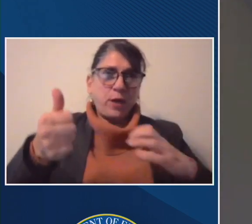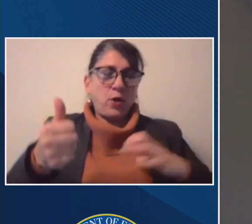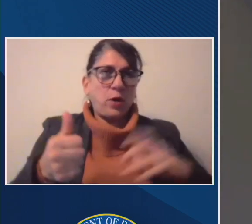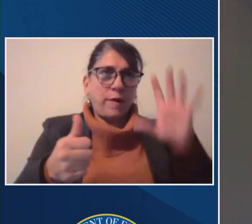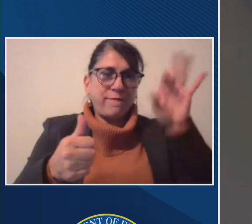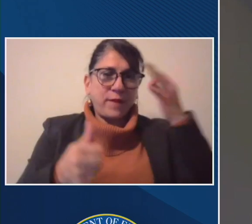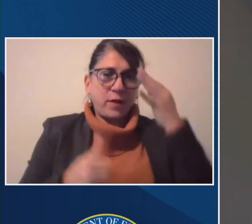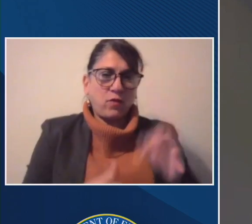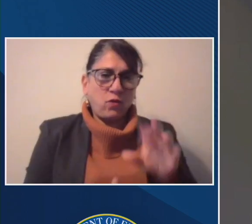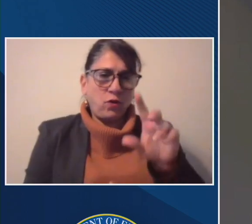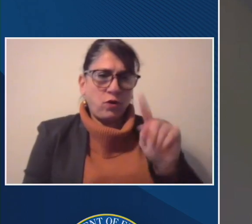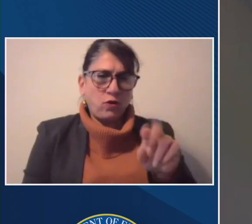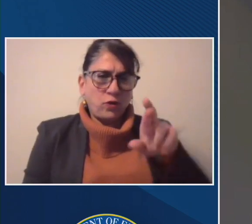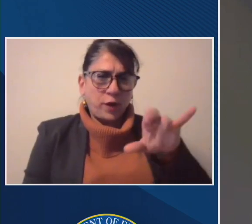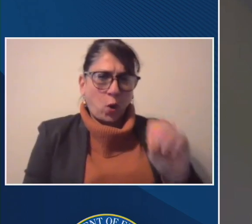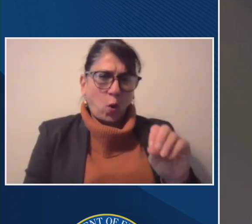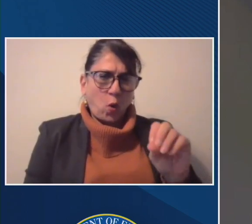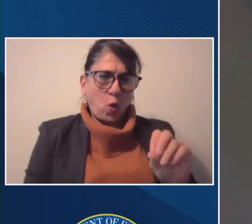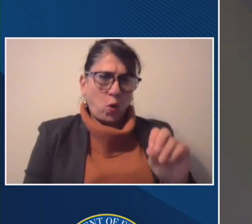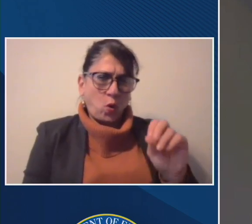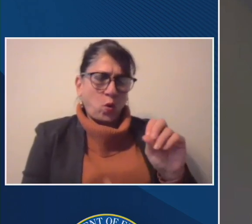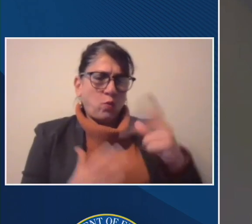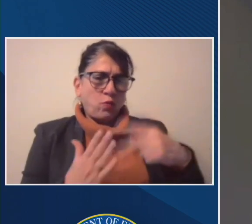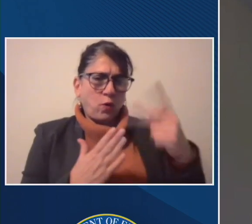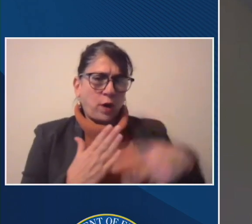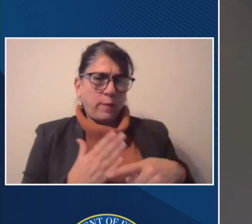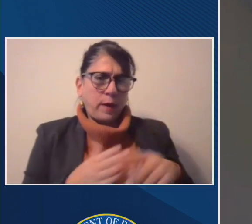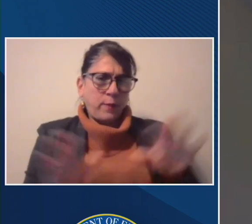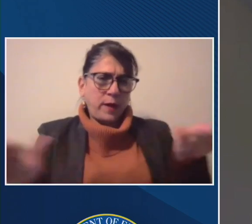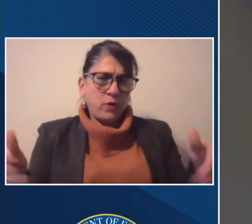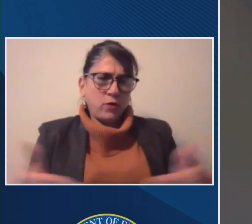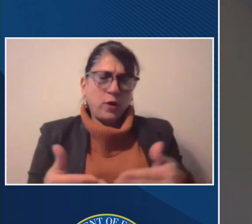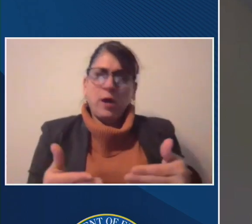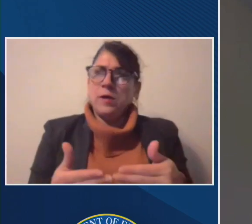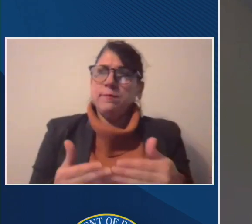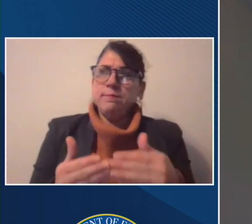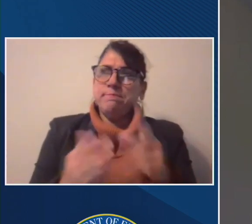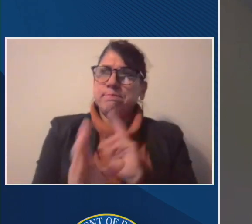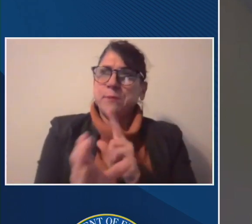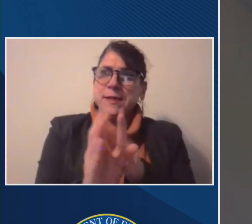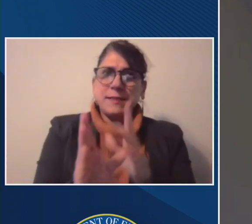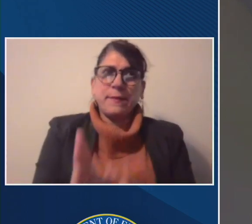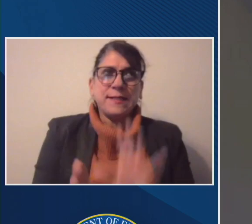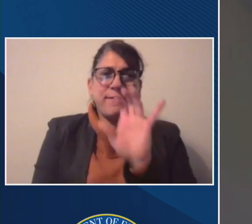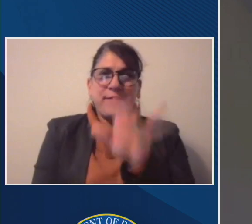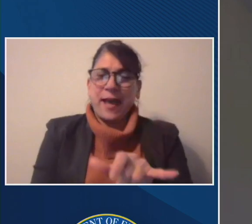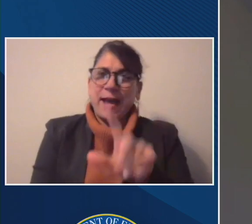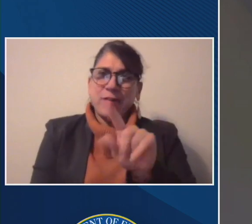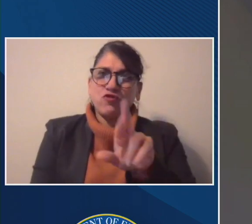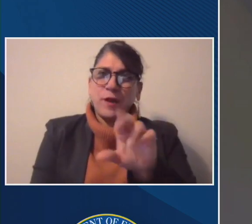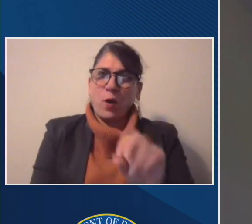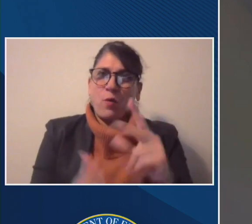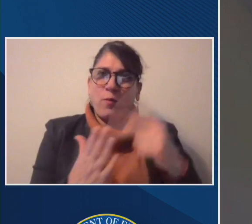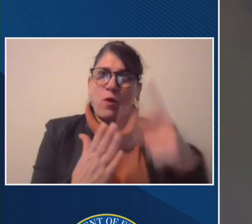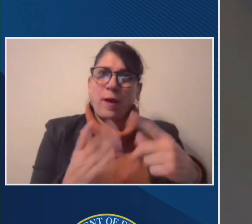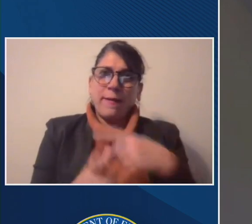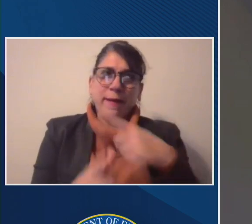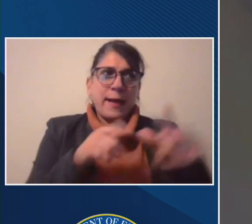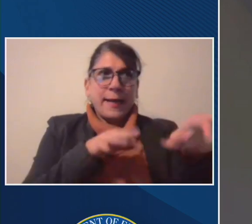programs. I'm going to introduce the participants of that trio program and then explain to you a little bit how that